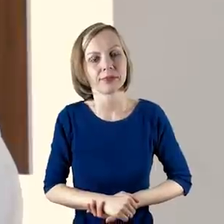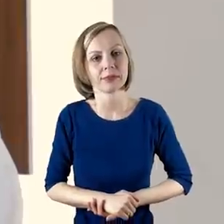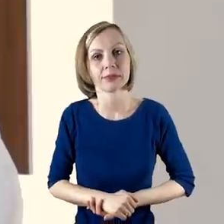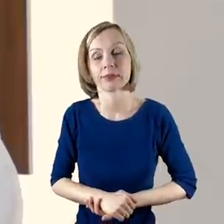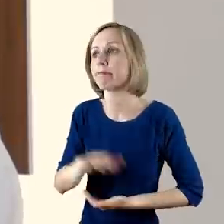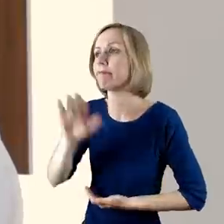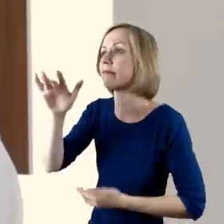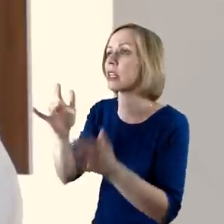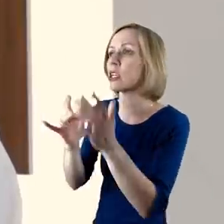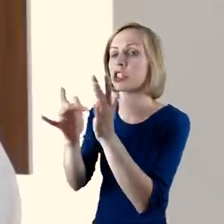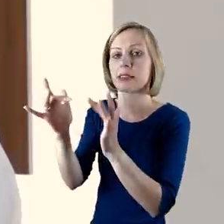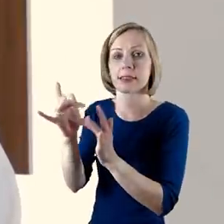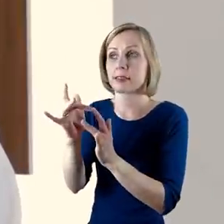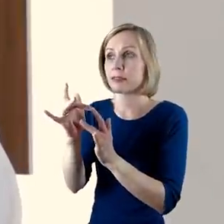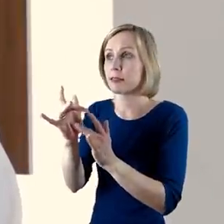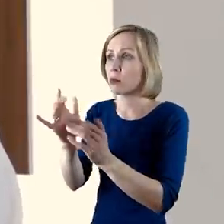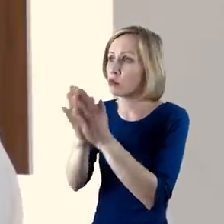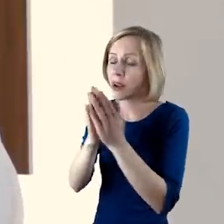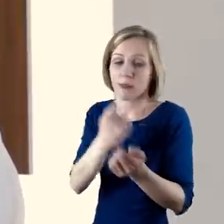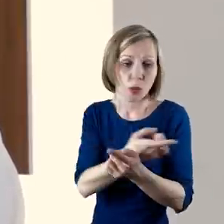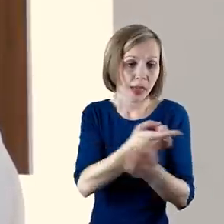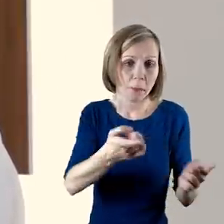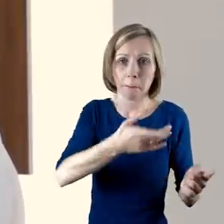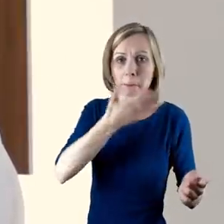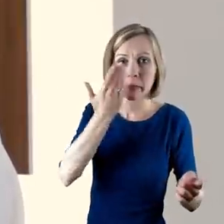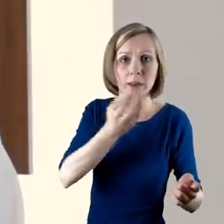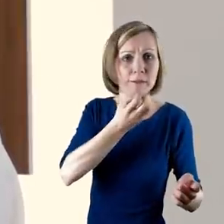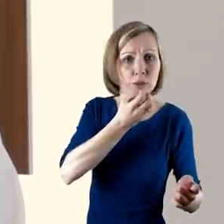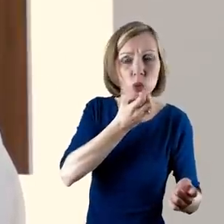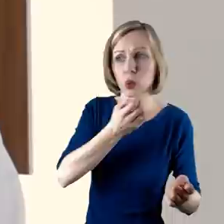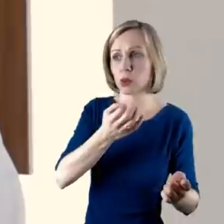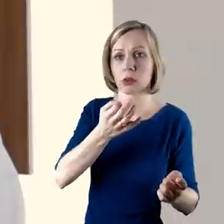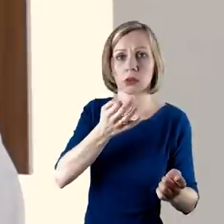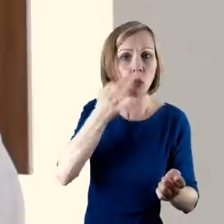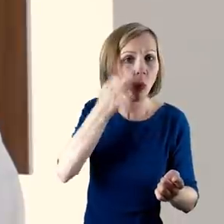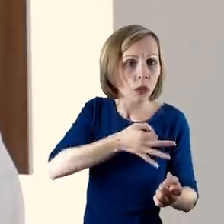Jesus, we pray for people who do not have food, water and a place to live.